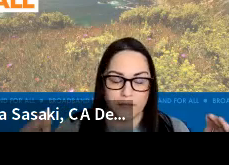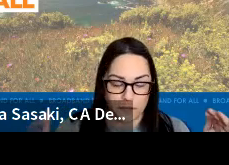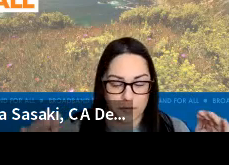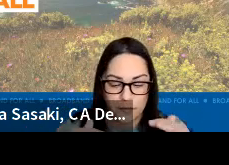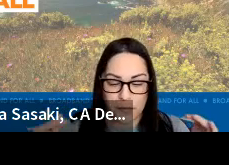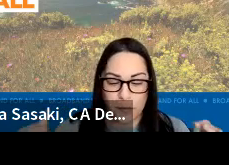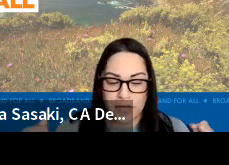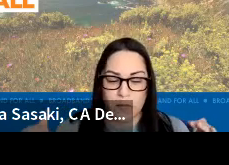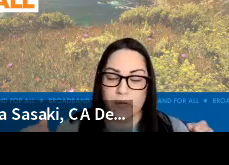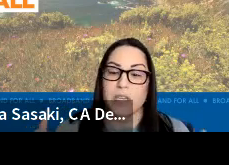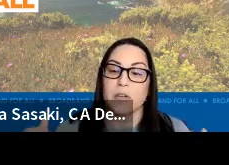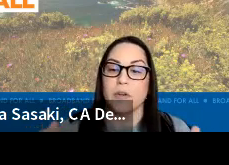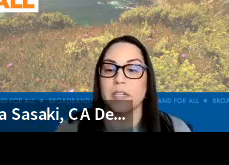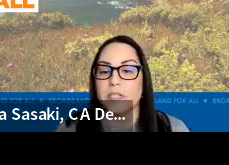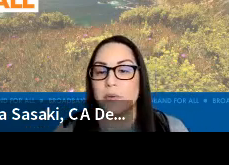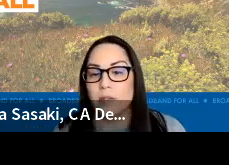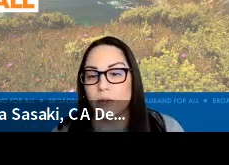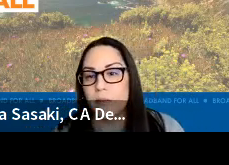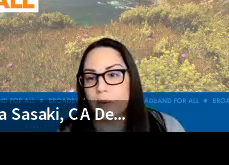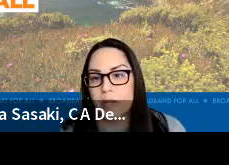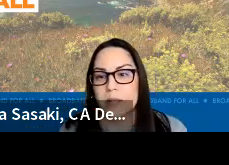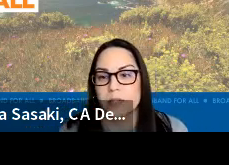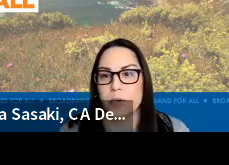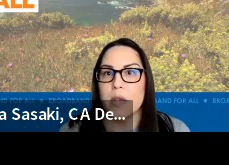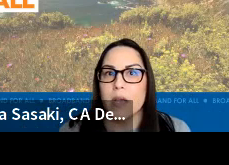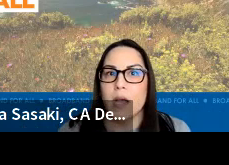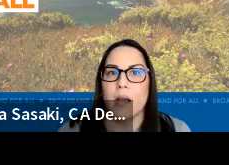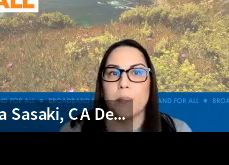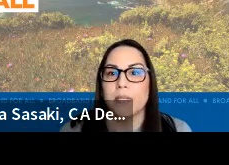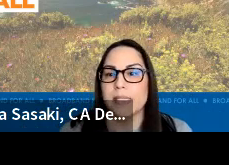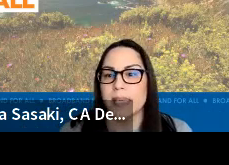that? For what the work that you're trying to do? And learn from one another so, please